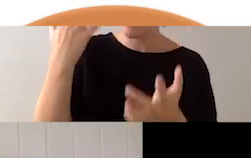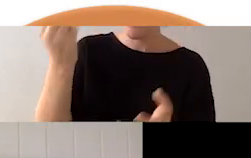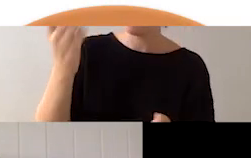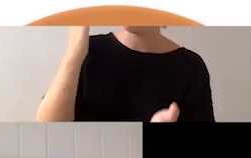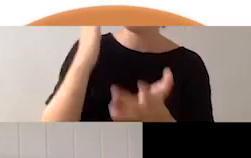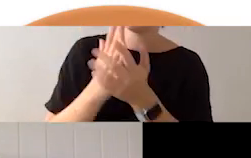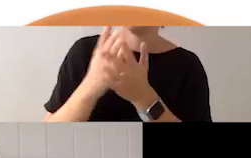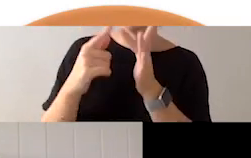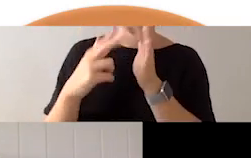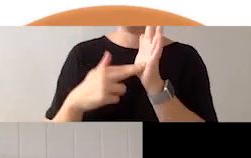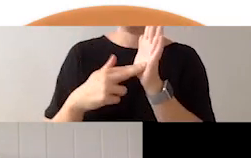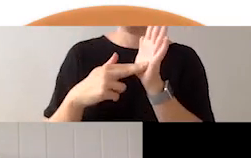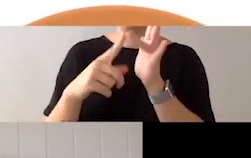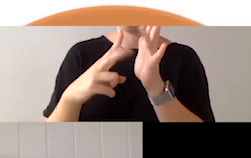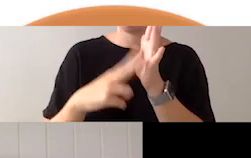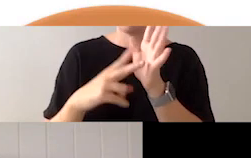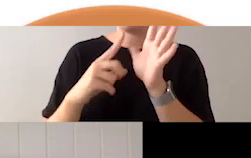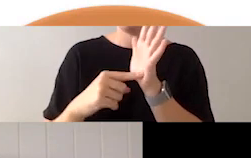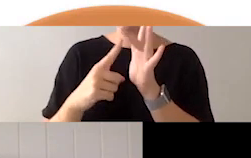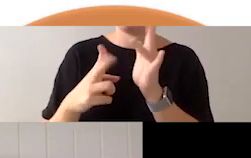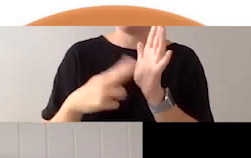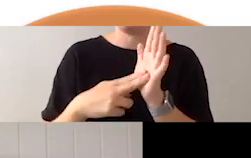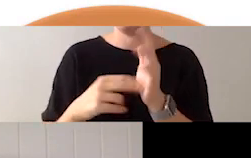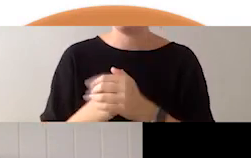actually have more people asking more questions and who have a deeper